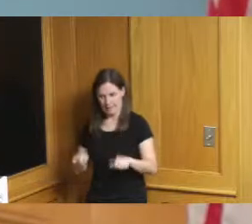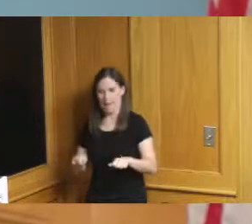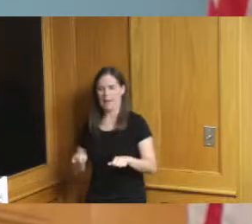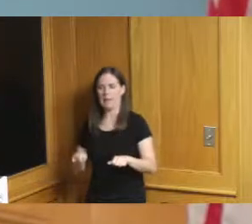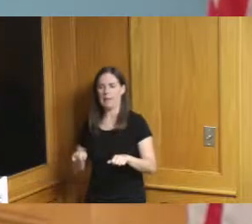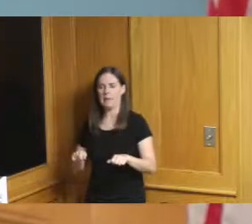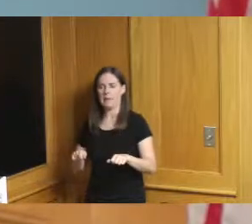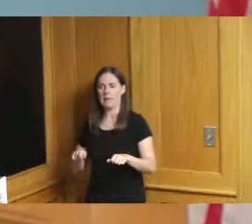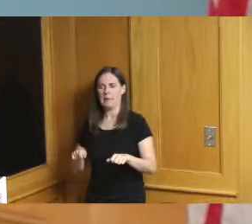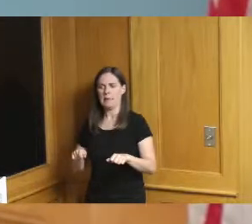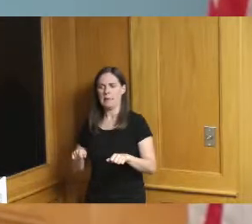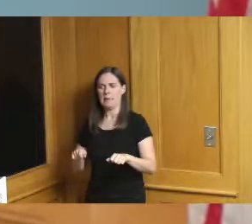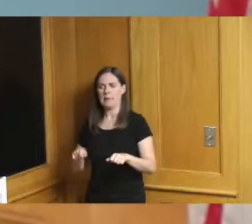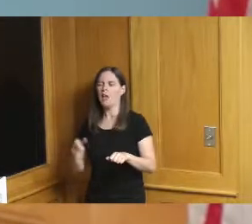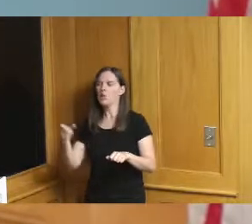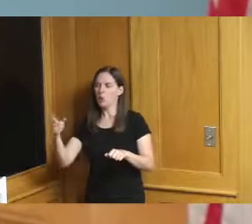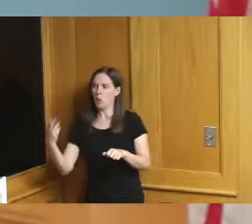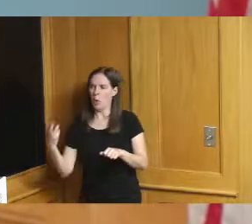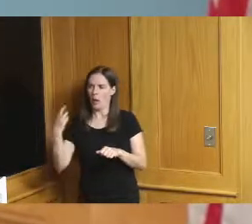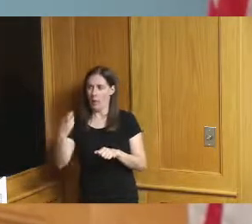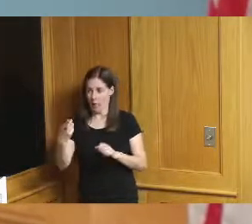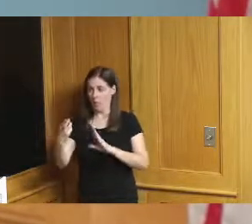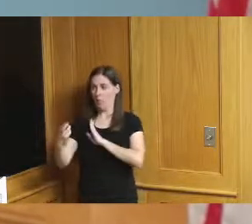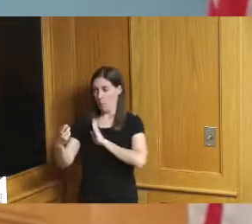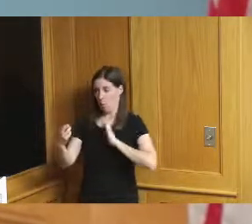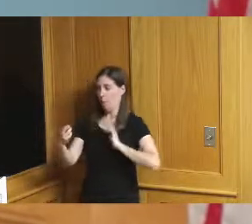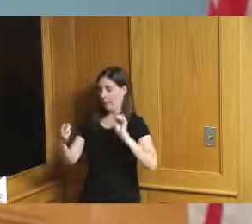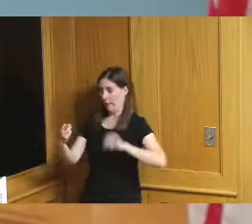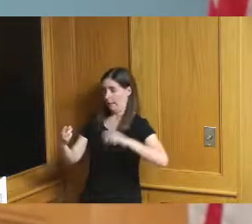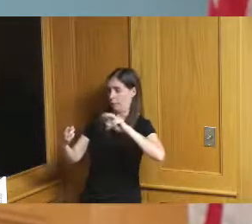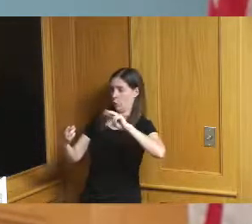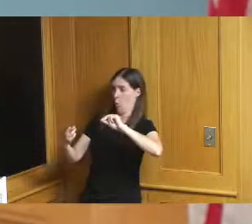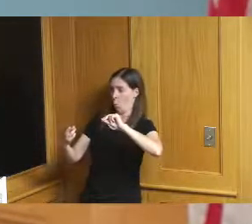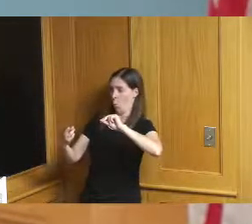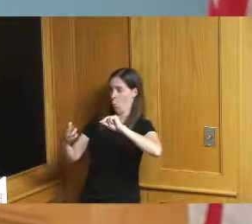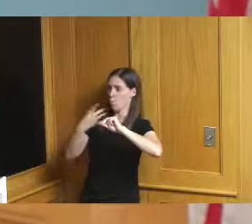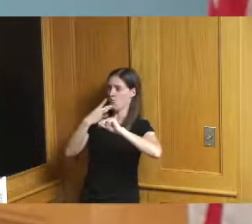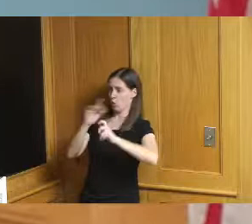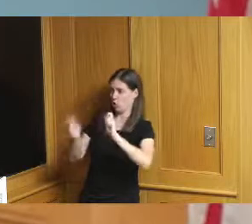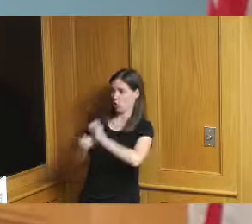go against what you recommended that's what you just said yes so there's that's number one it's a